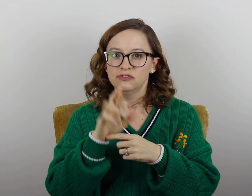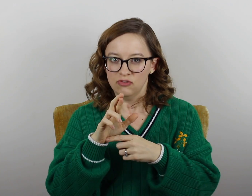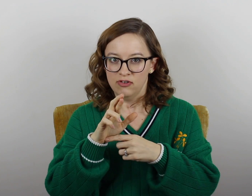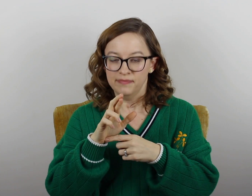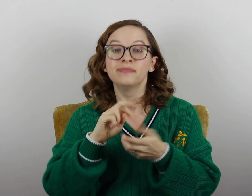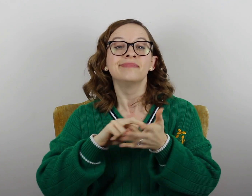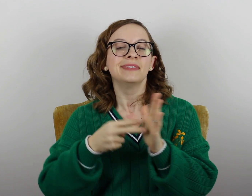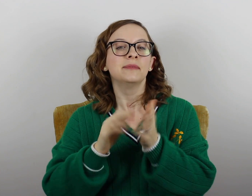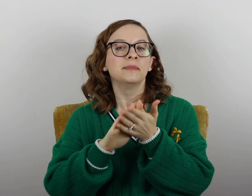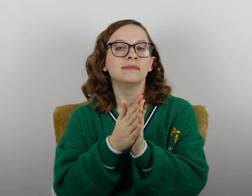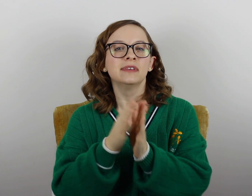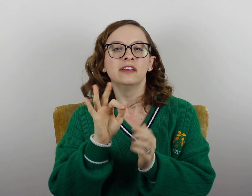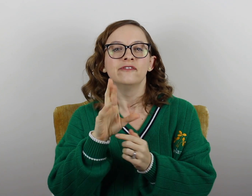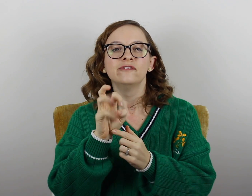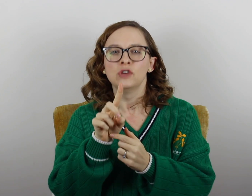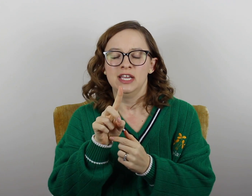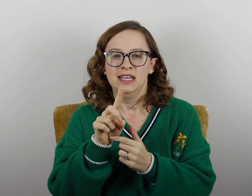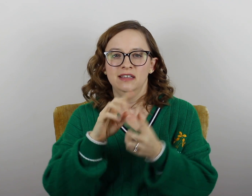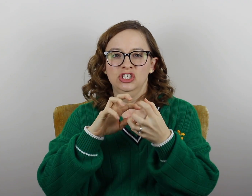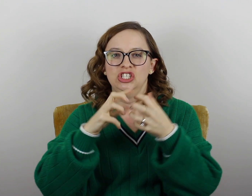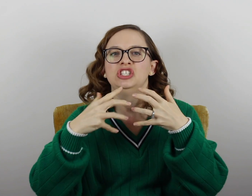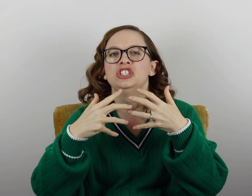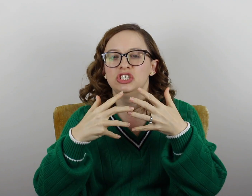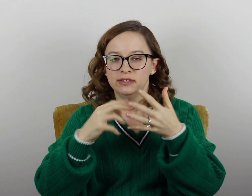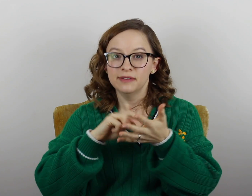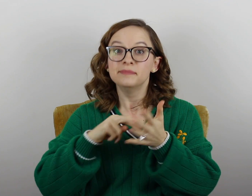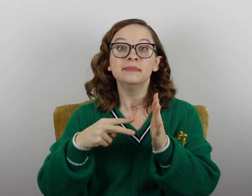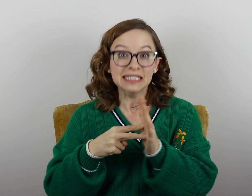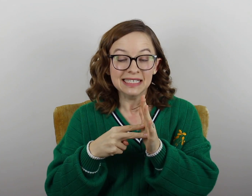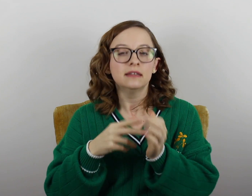and again, that's because of the fraying of the muscle.